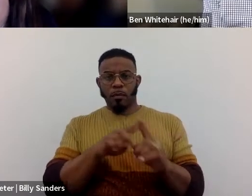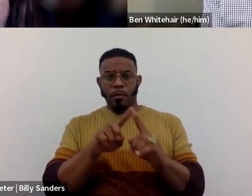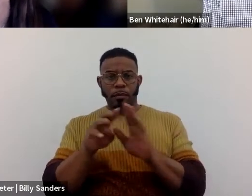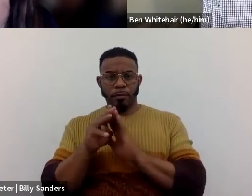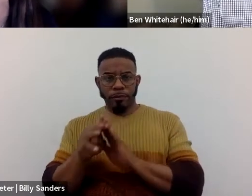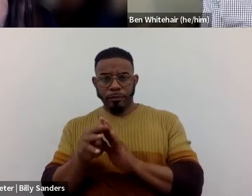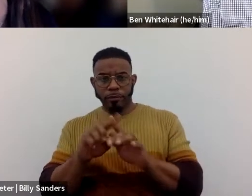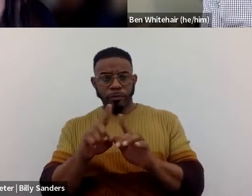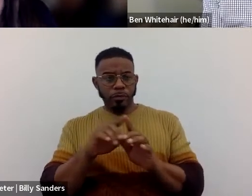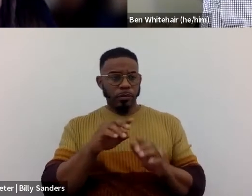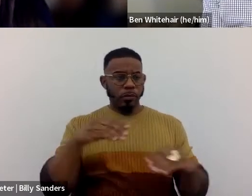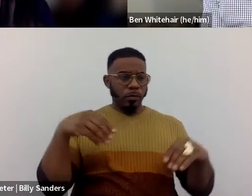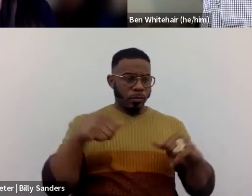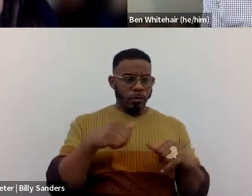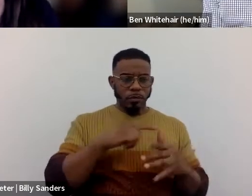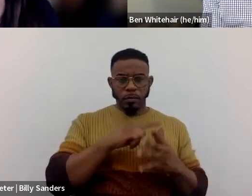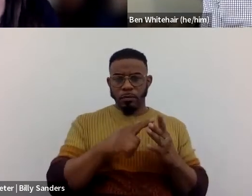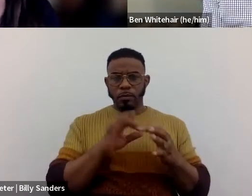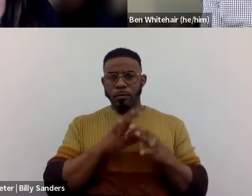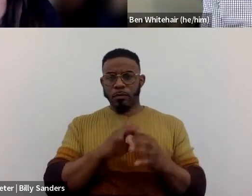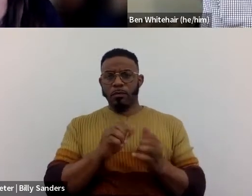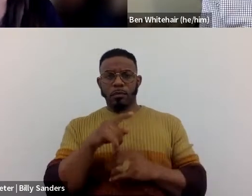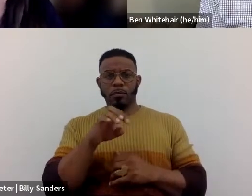the different revenue streams associated with podcasting.